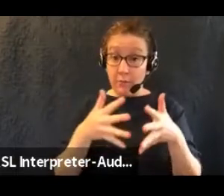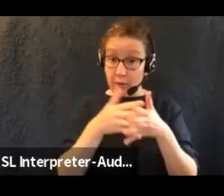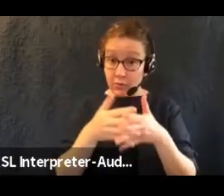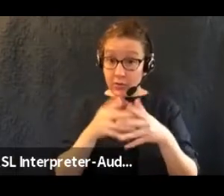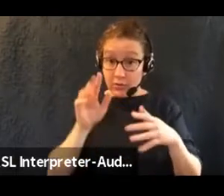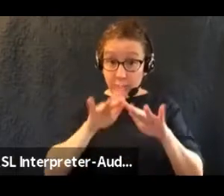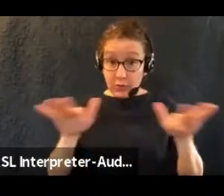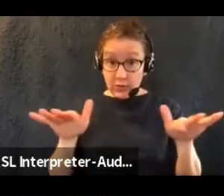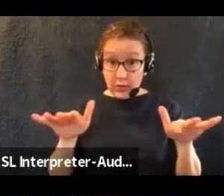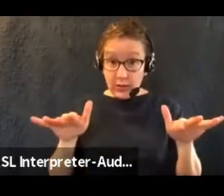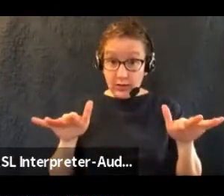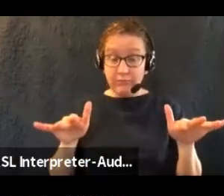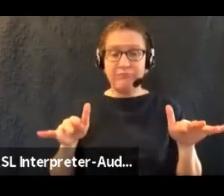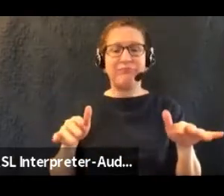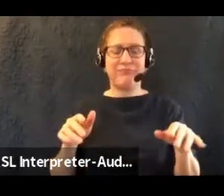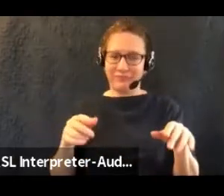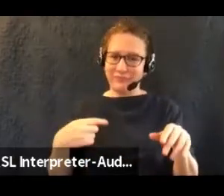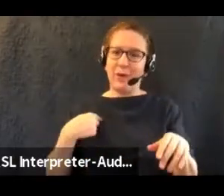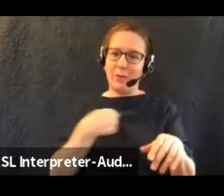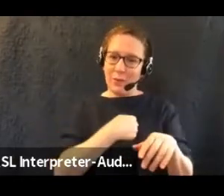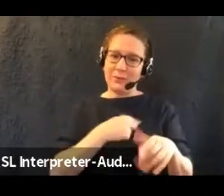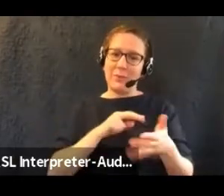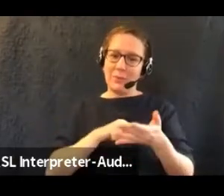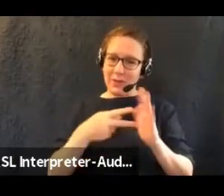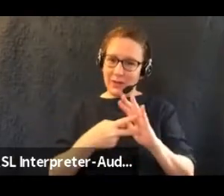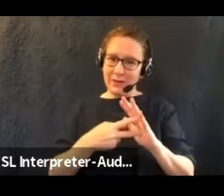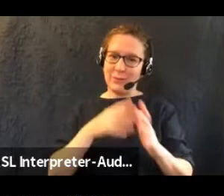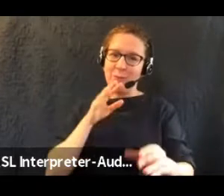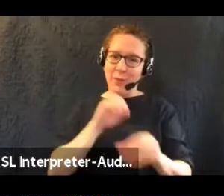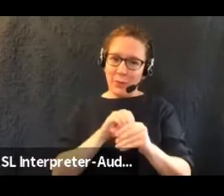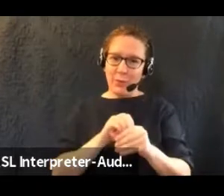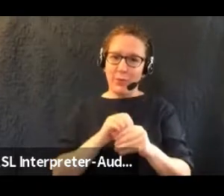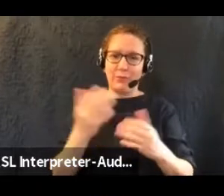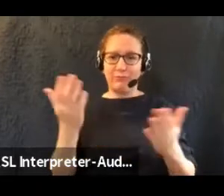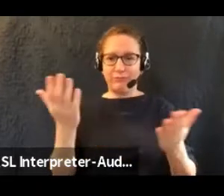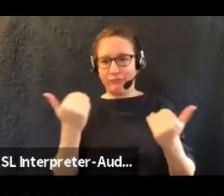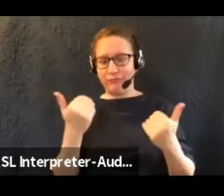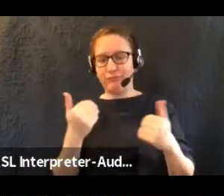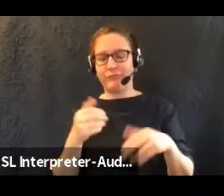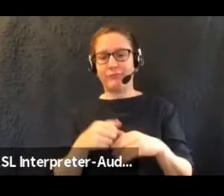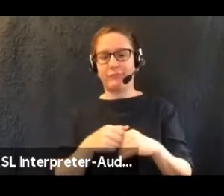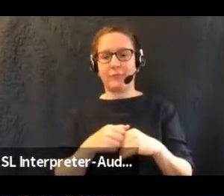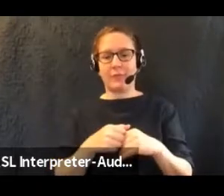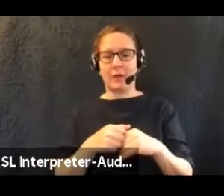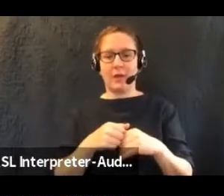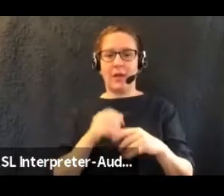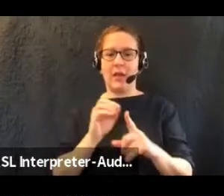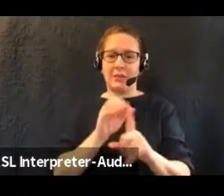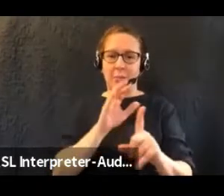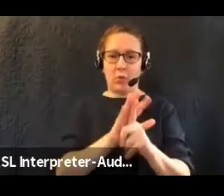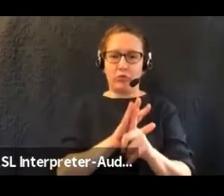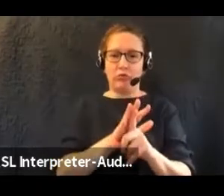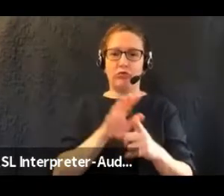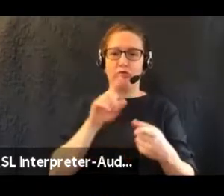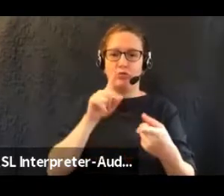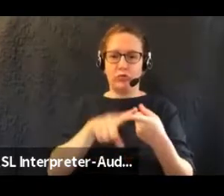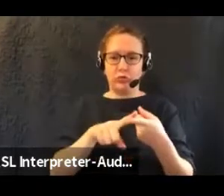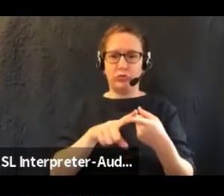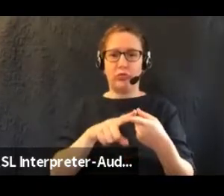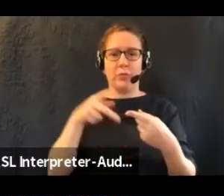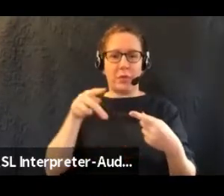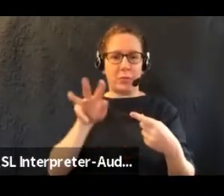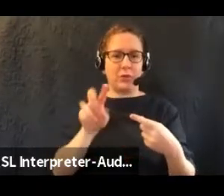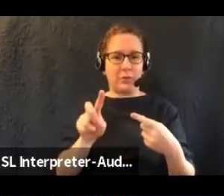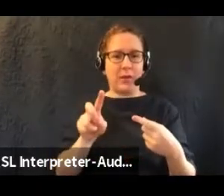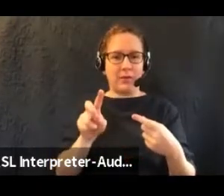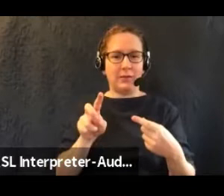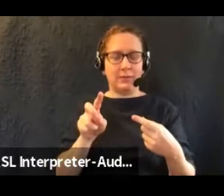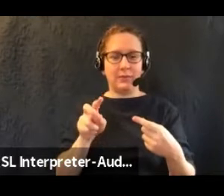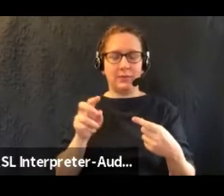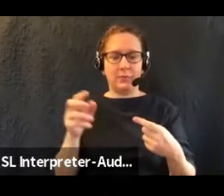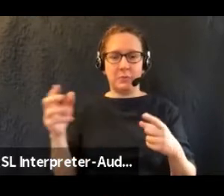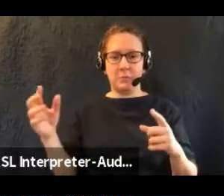Then for us, that also means including exposure to people with disabilities and how they're